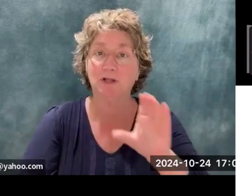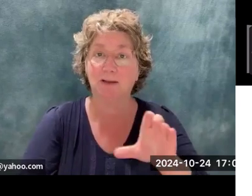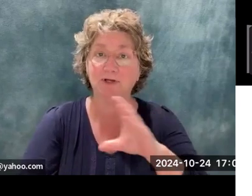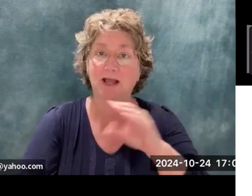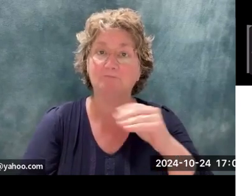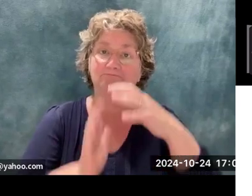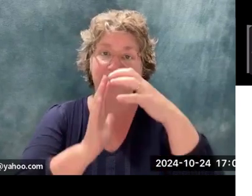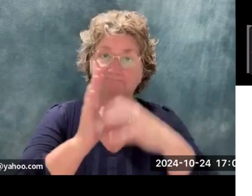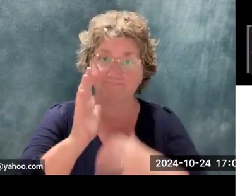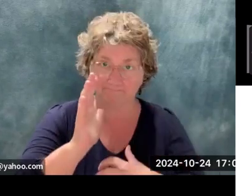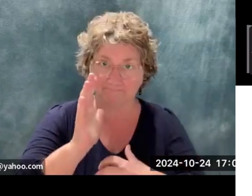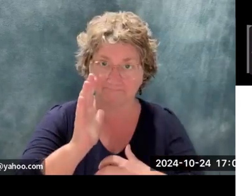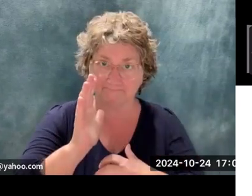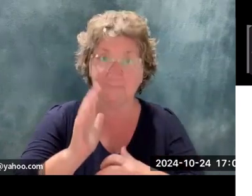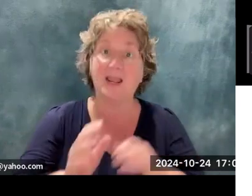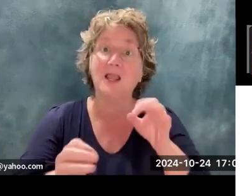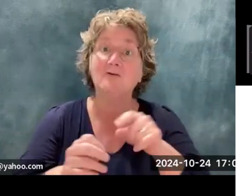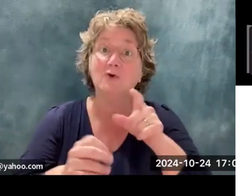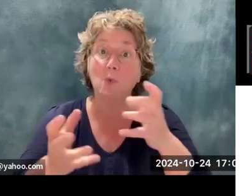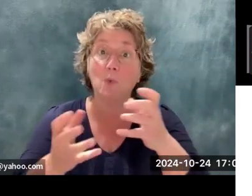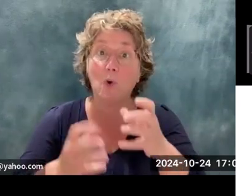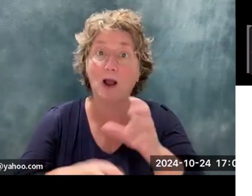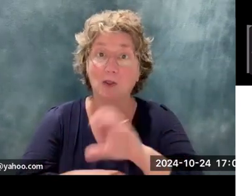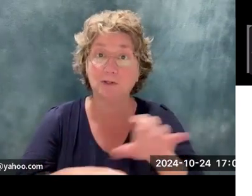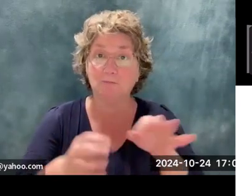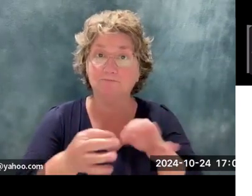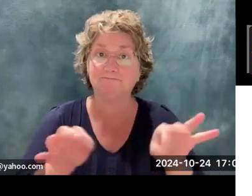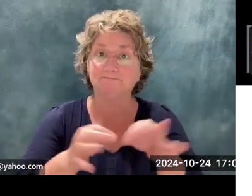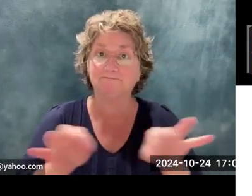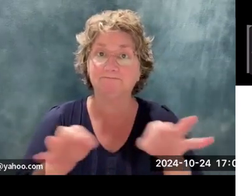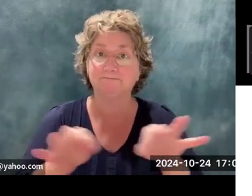If you would like the captions on, select the show captions button.